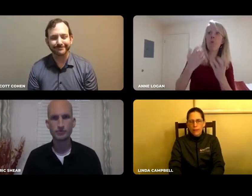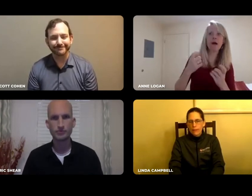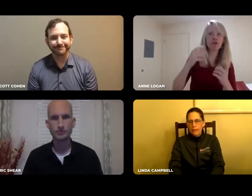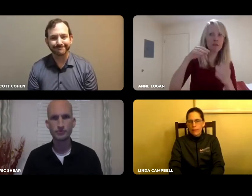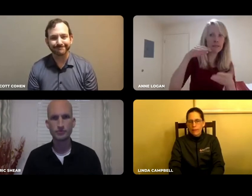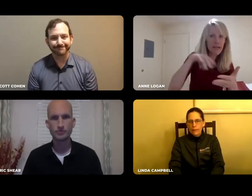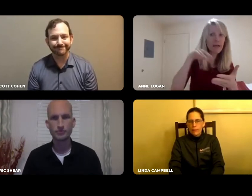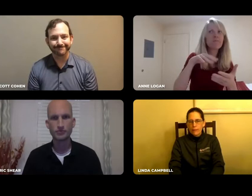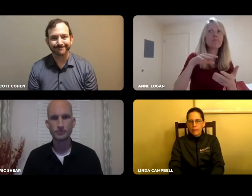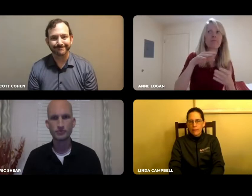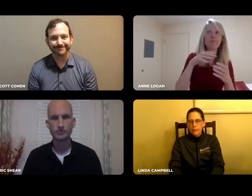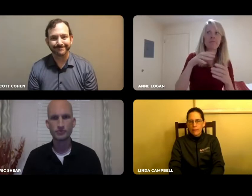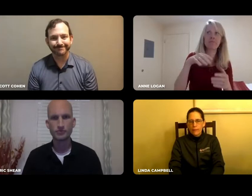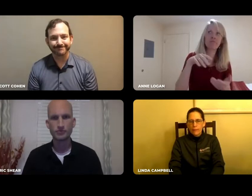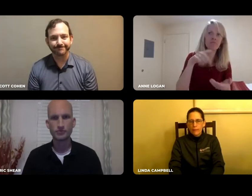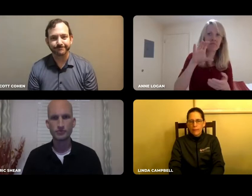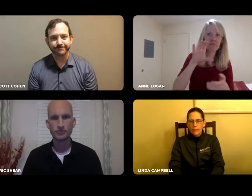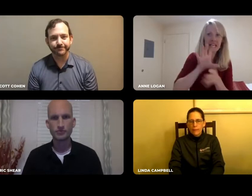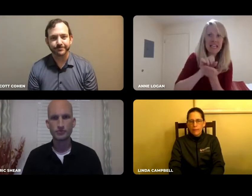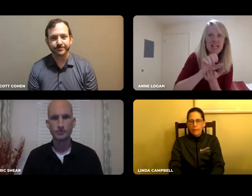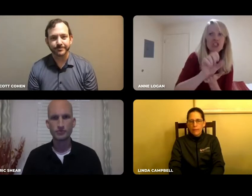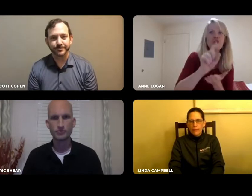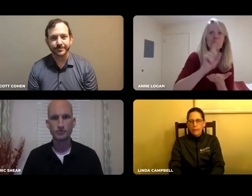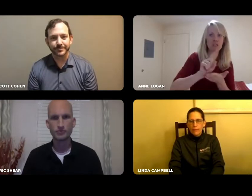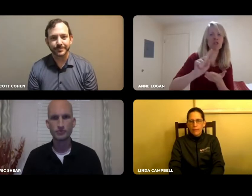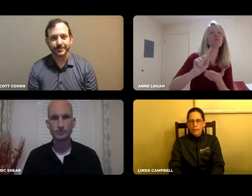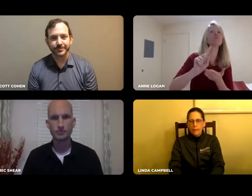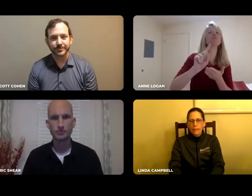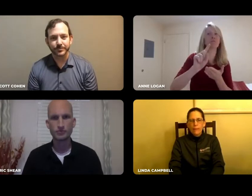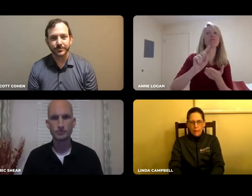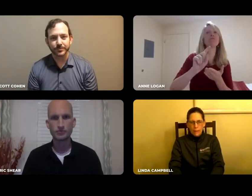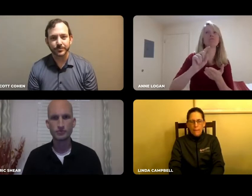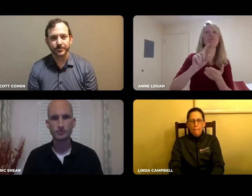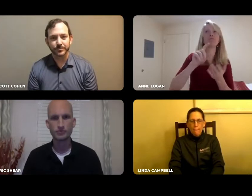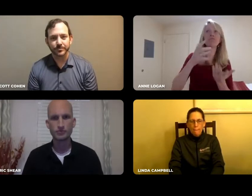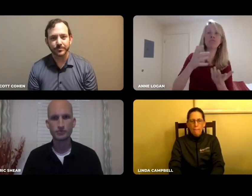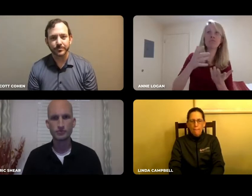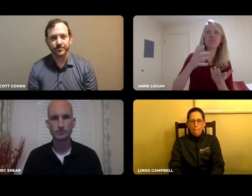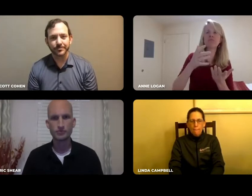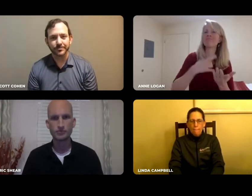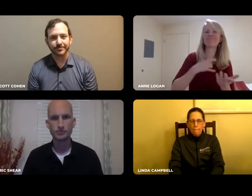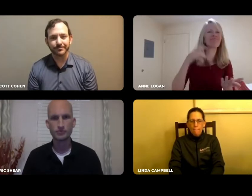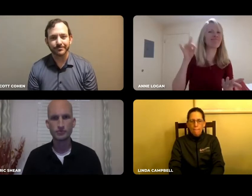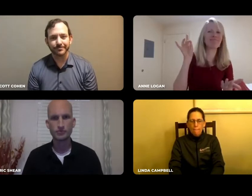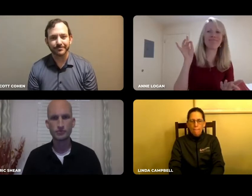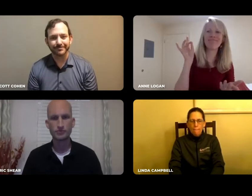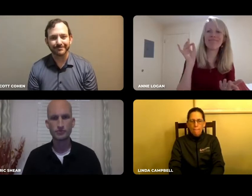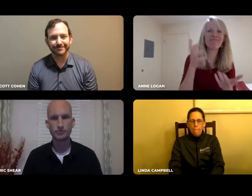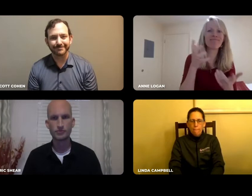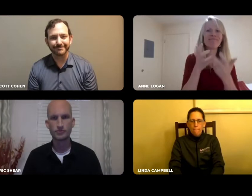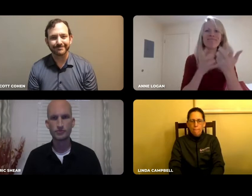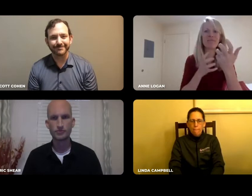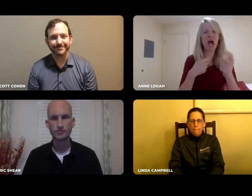I wanted to study cancer as well but didn't find it a good match.